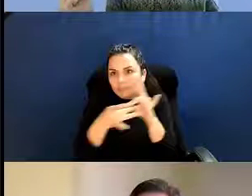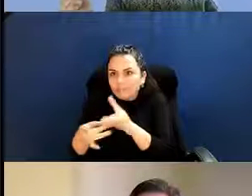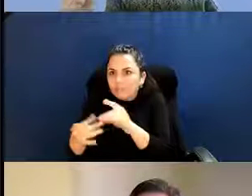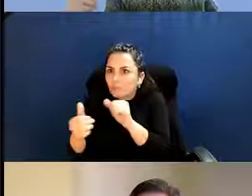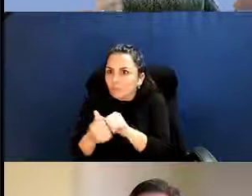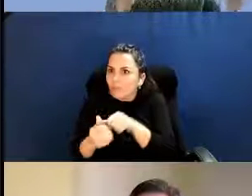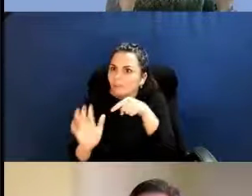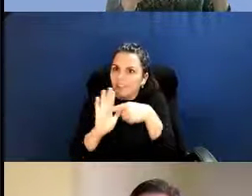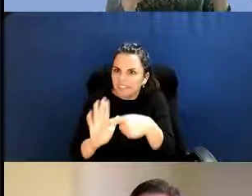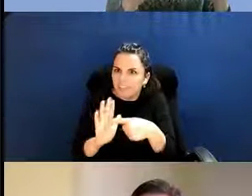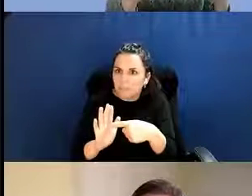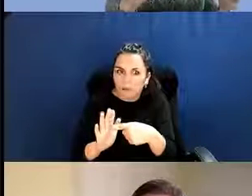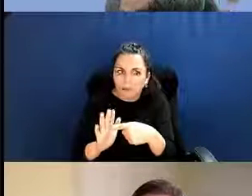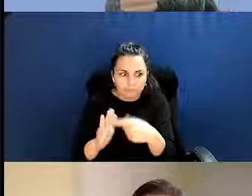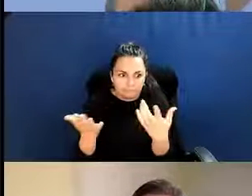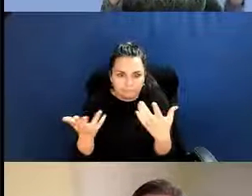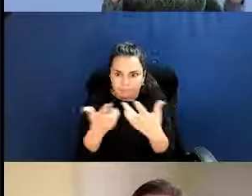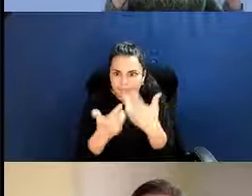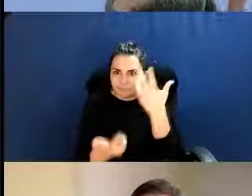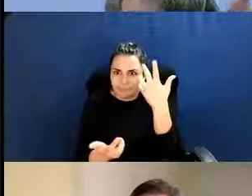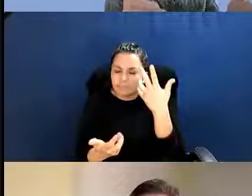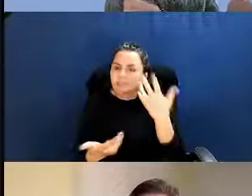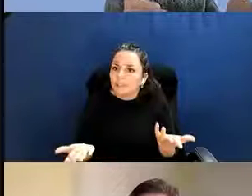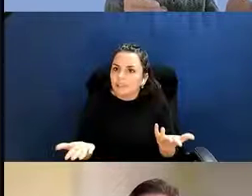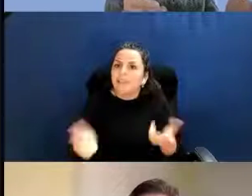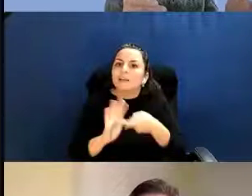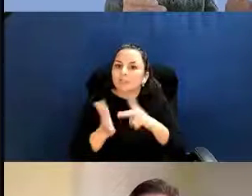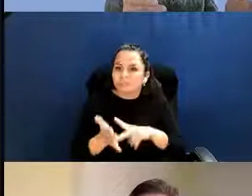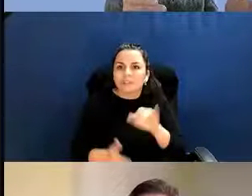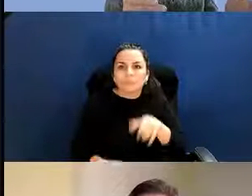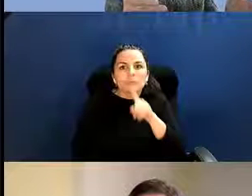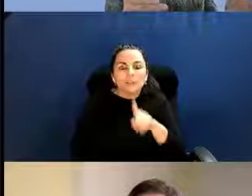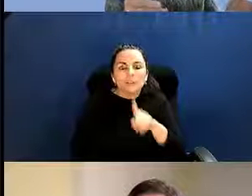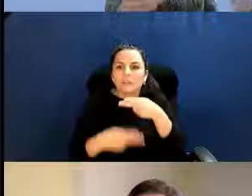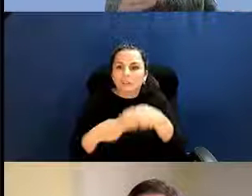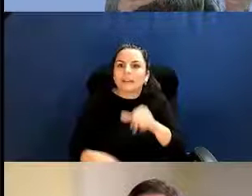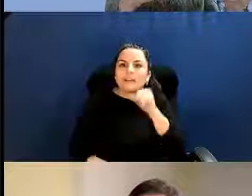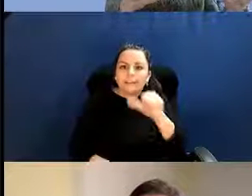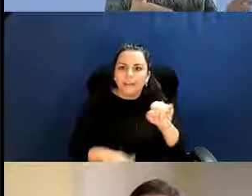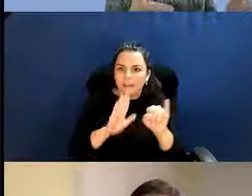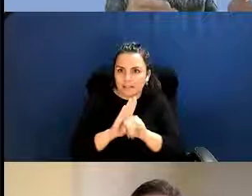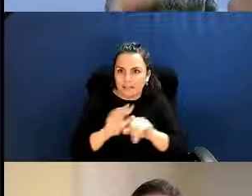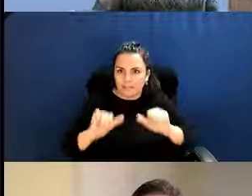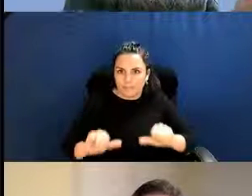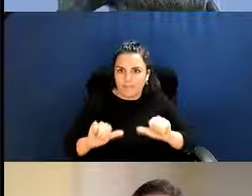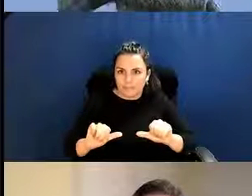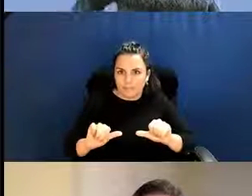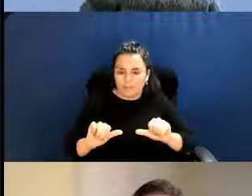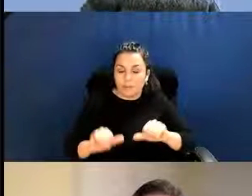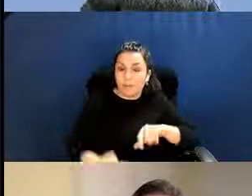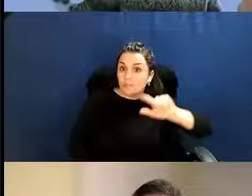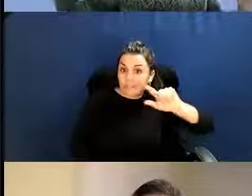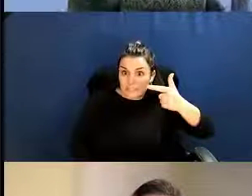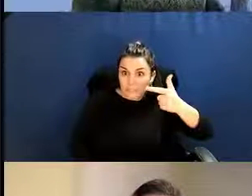Then you would be doing non-identifiable. So in this second research you're using old materials,